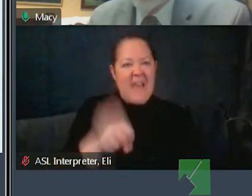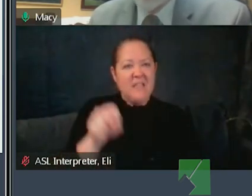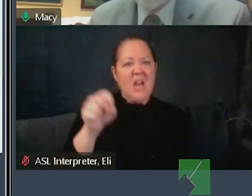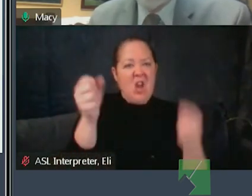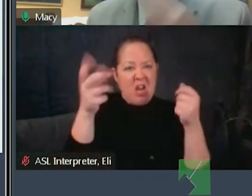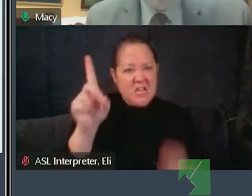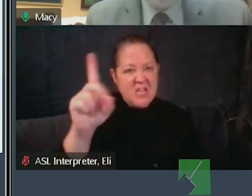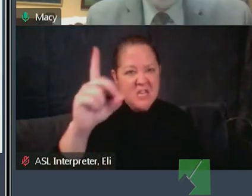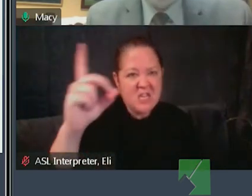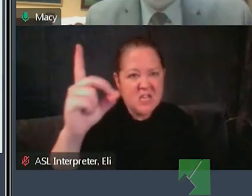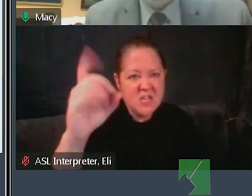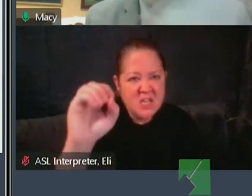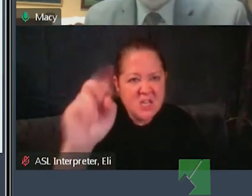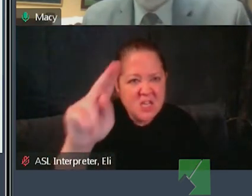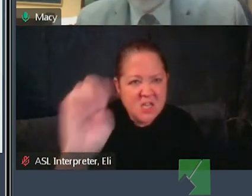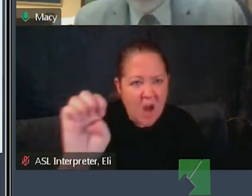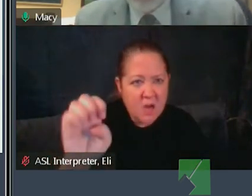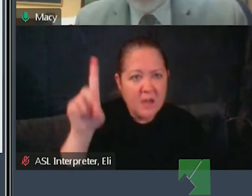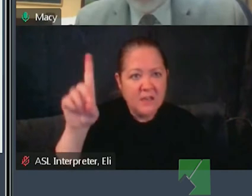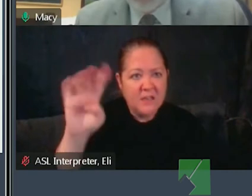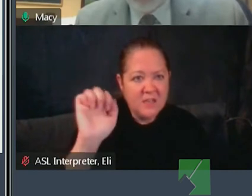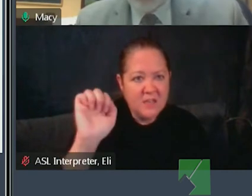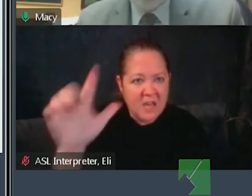11th, 2019, Mr. Falzone emailed Abdul and,